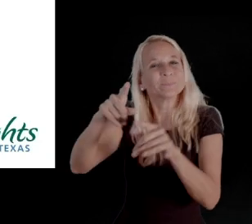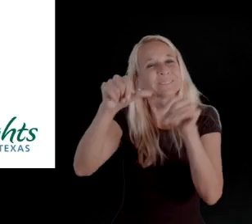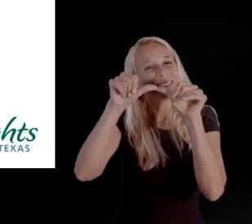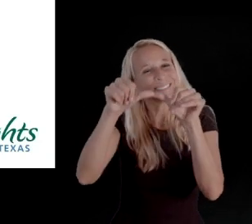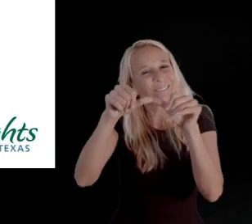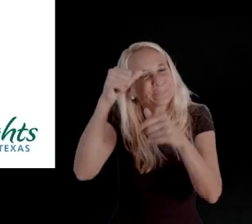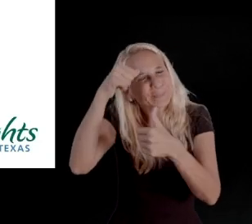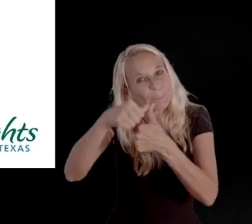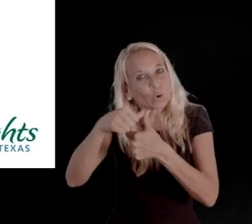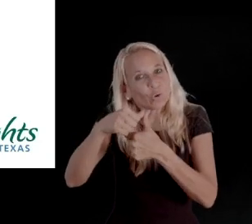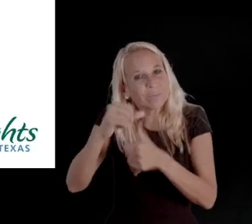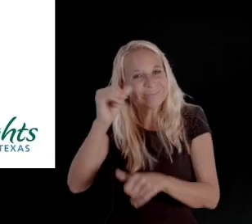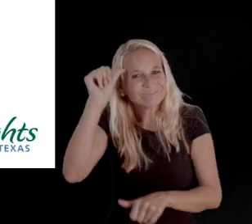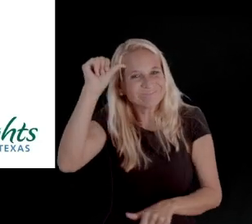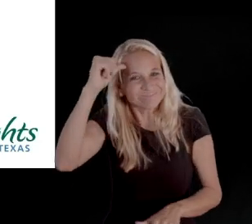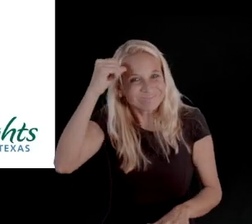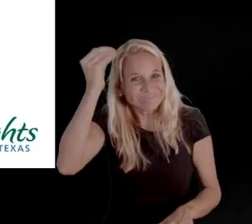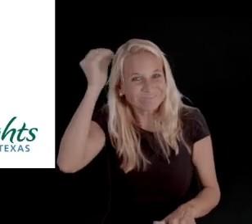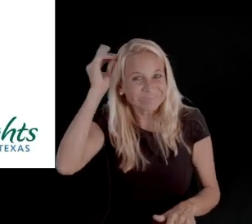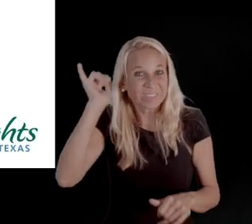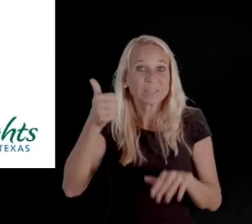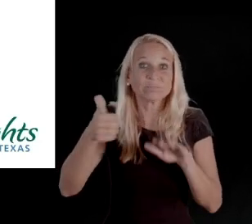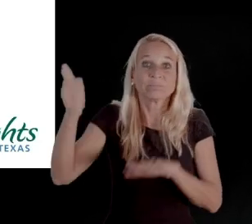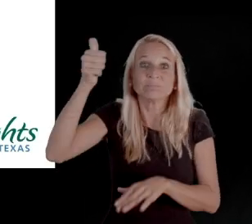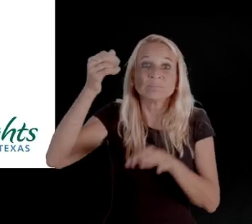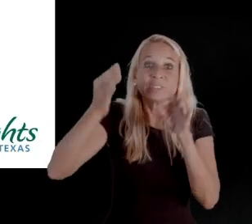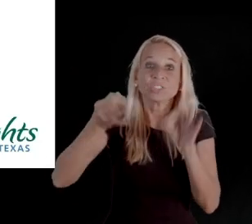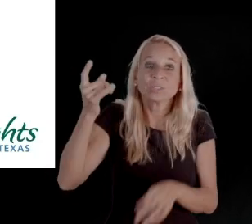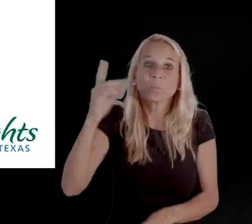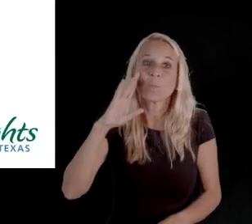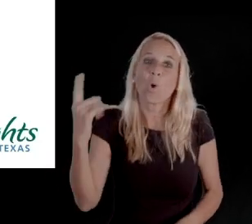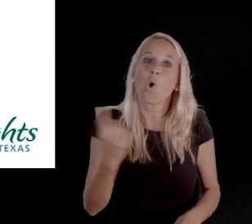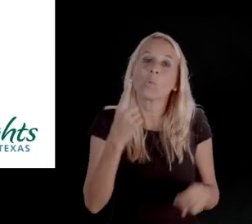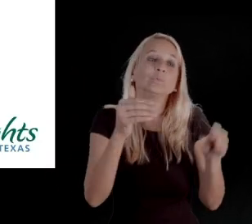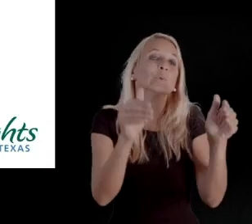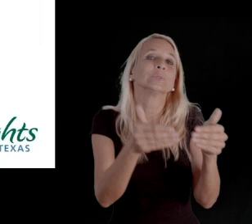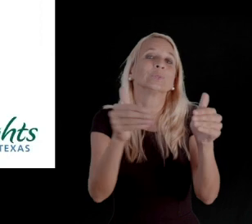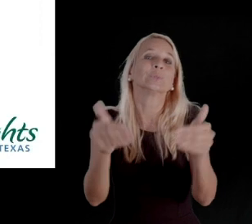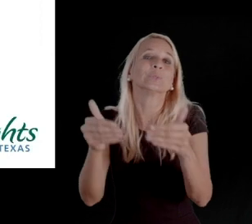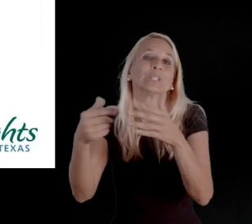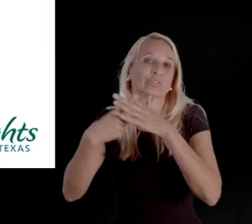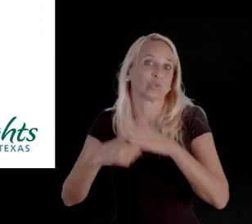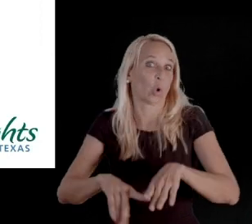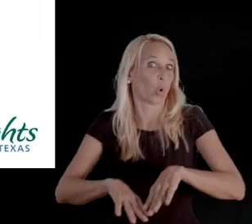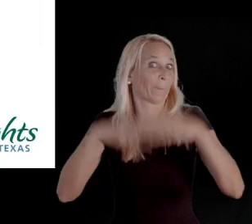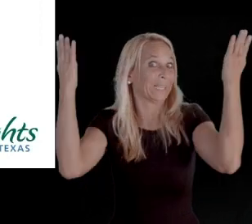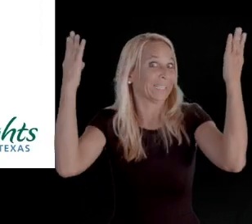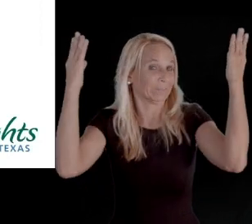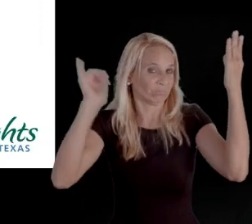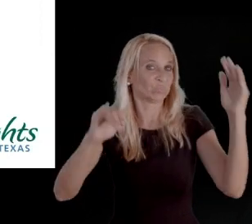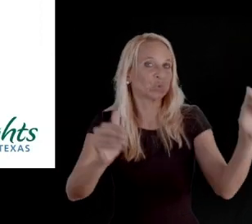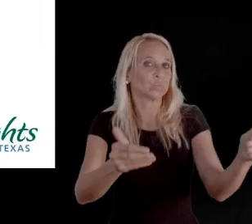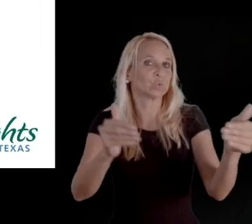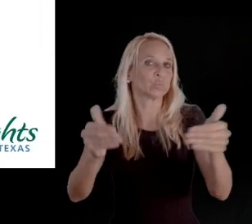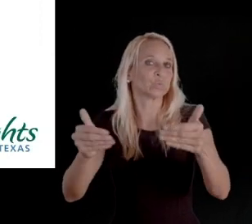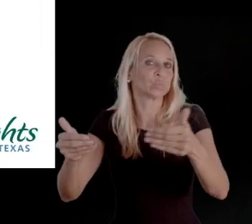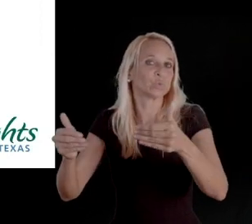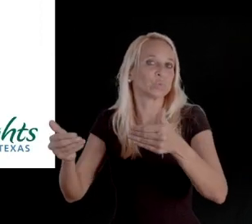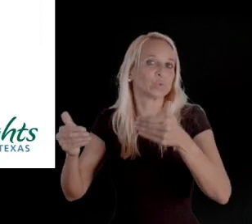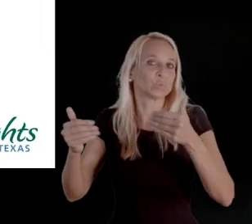So just keep that in mind. The hearing officer always does start with introductions, as I mentioned. You've got make sure that everyone is aware of who else